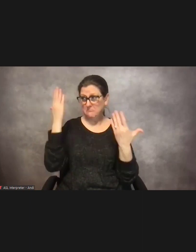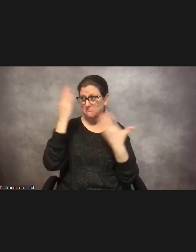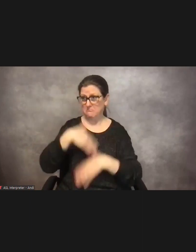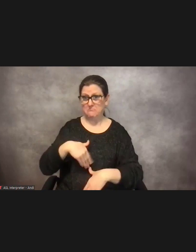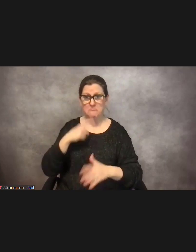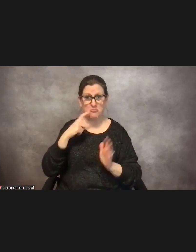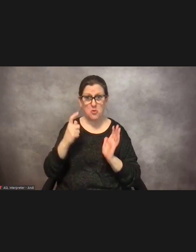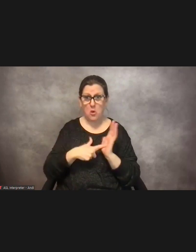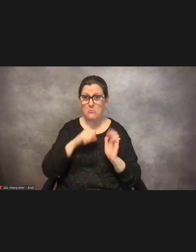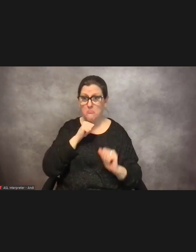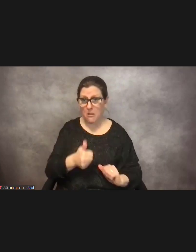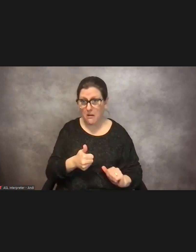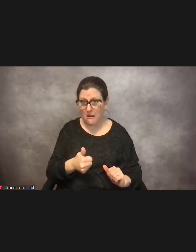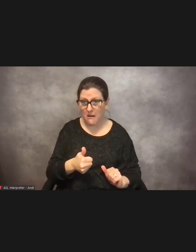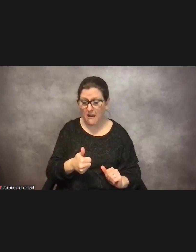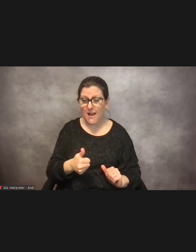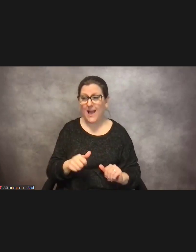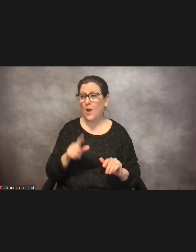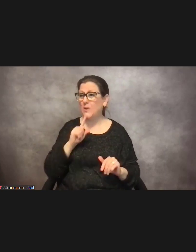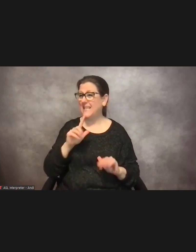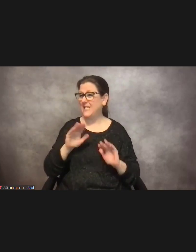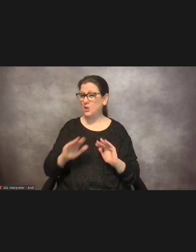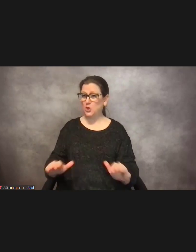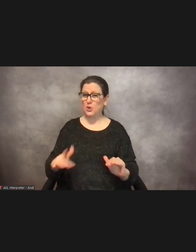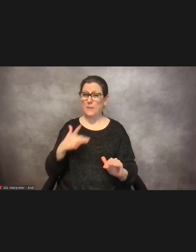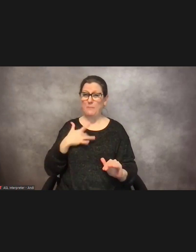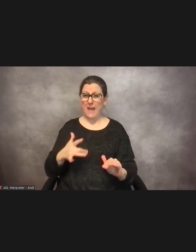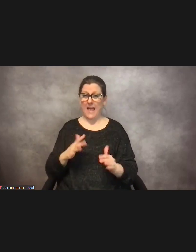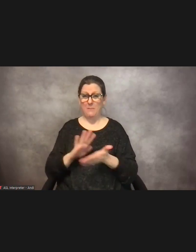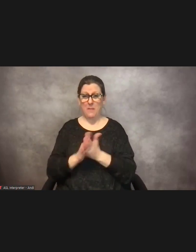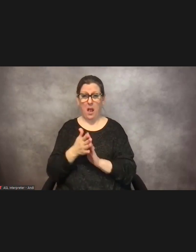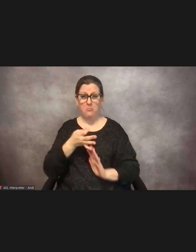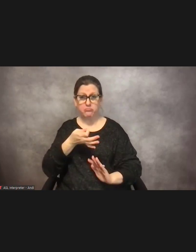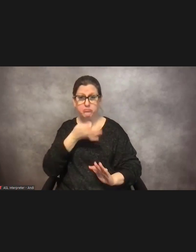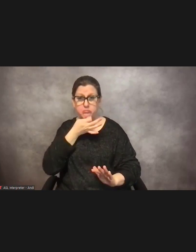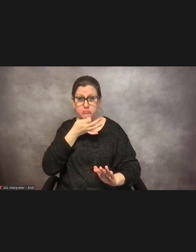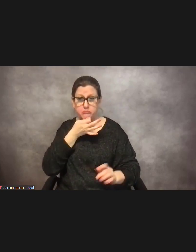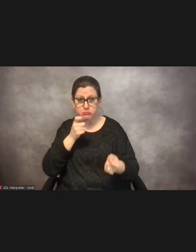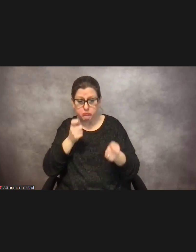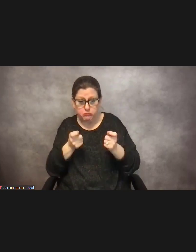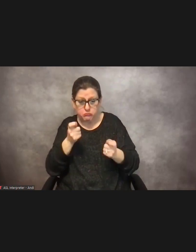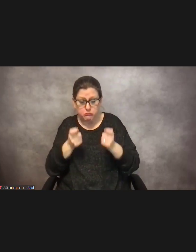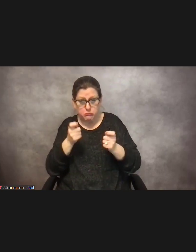change without us noticing. You know, children will accommodate, to a certain degree,